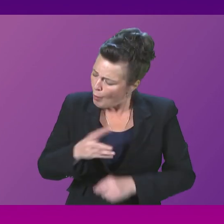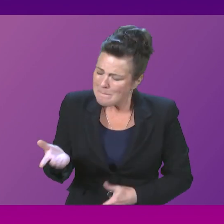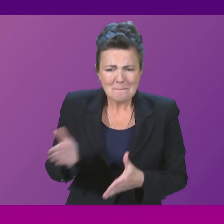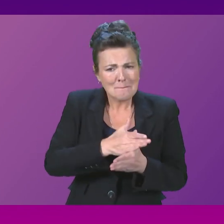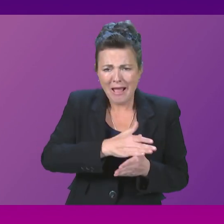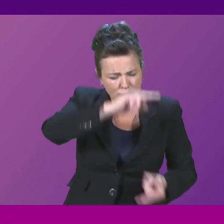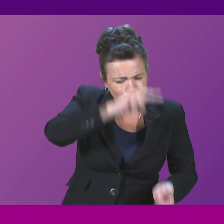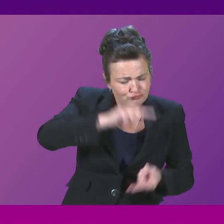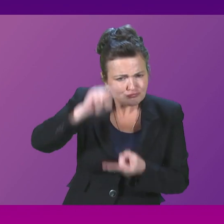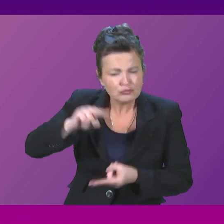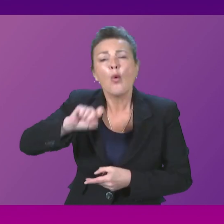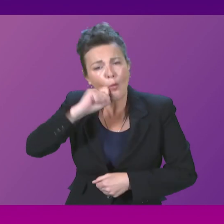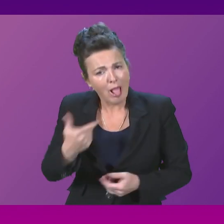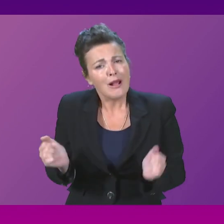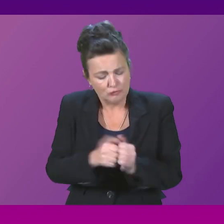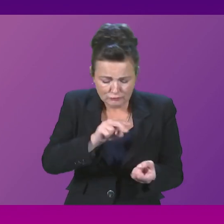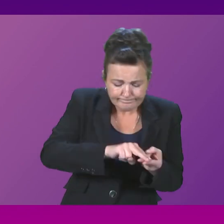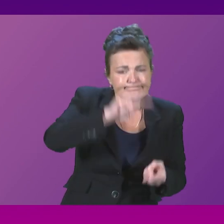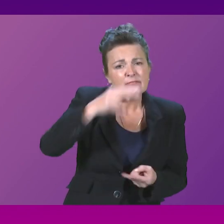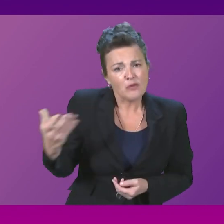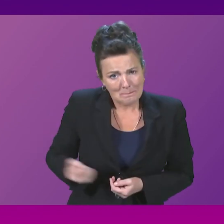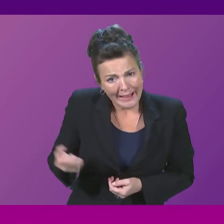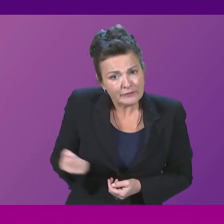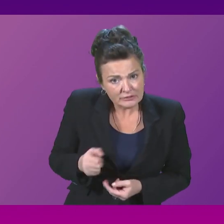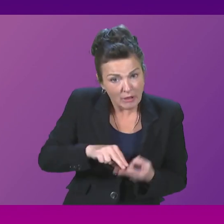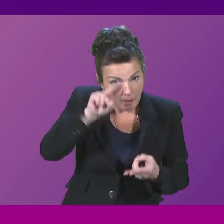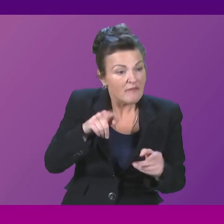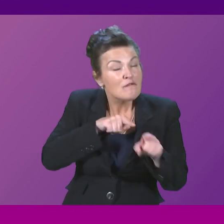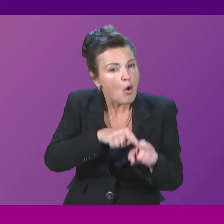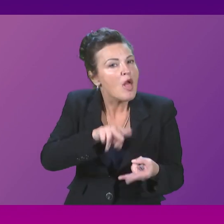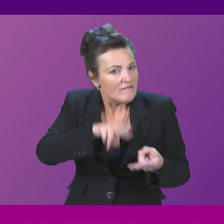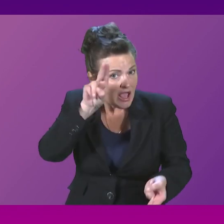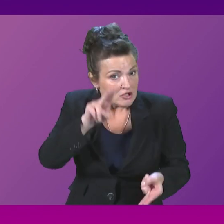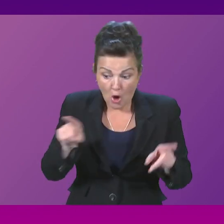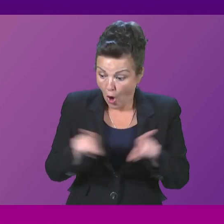security benefits and to provide the Scottish Government with an inflationary uplift to